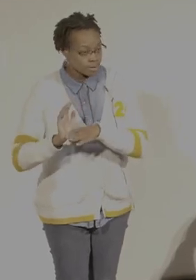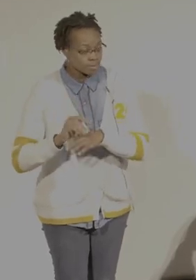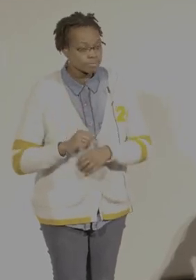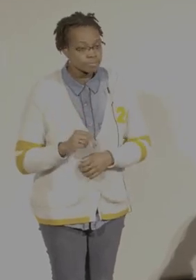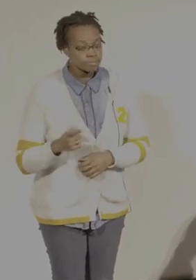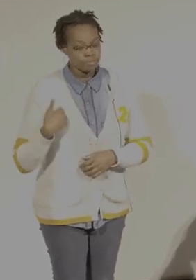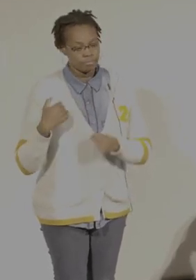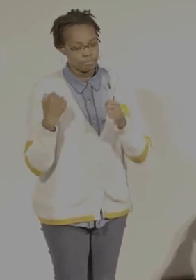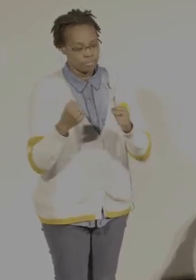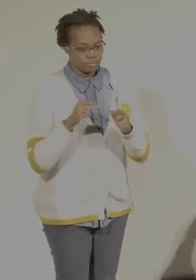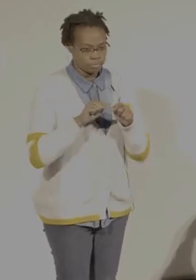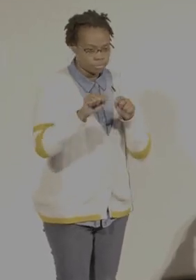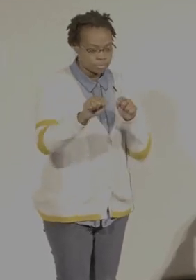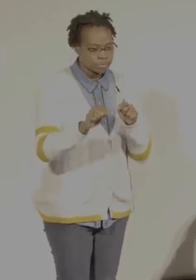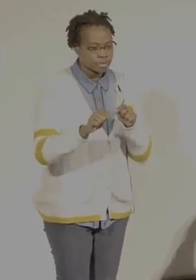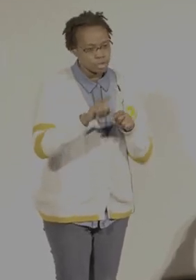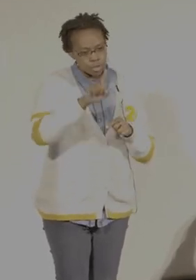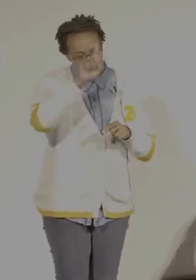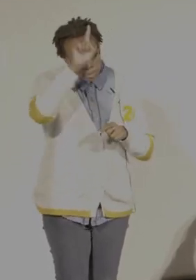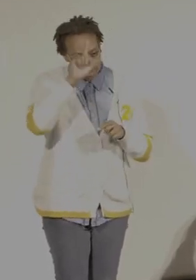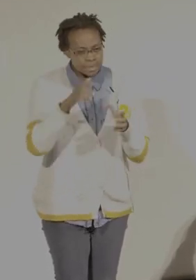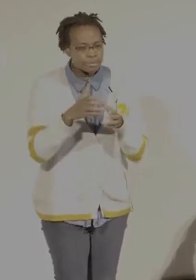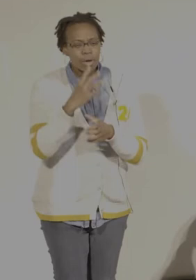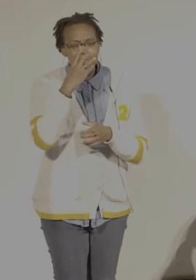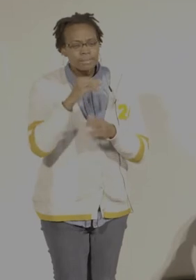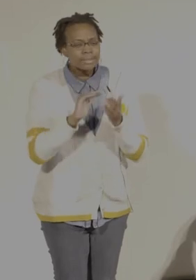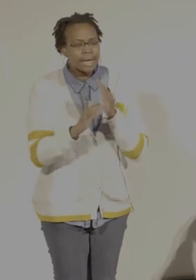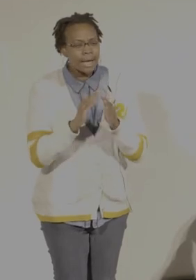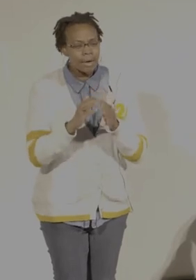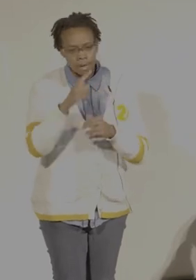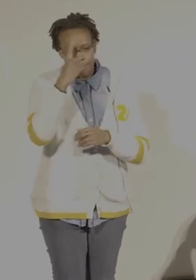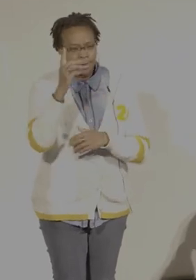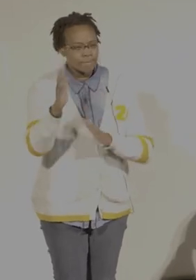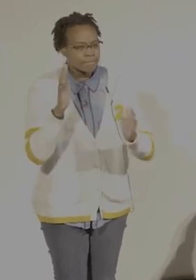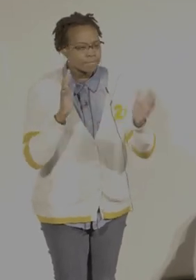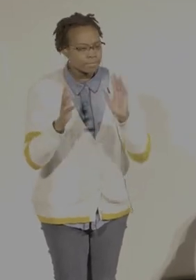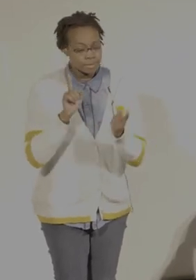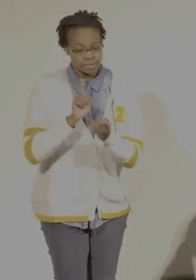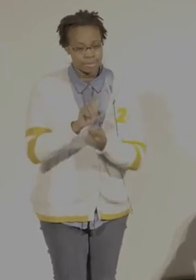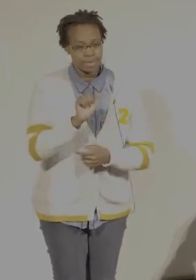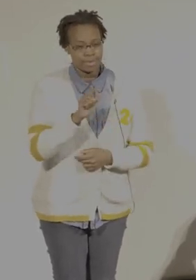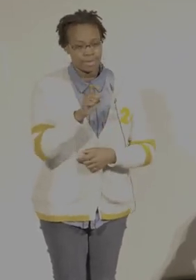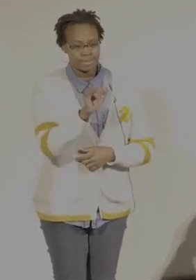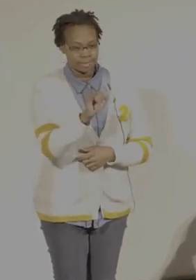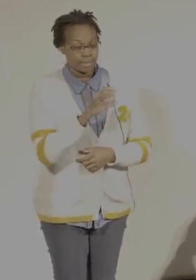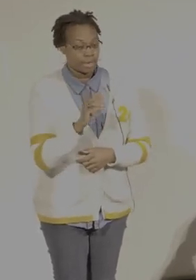We drove across Germany to this small sleepy town in the Black Forest to meet with Alexei and Maria